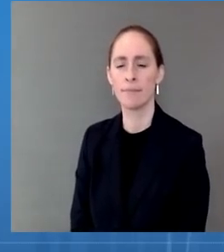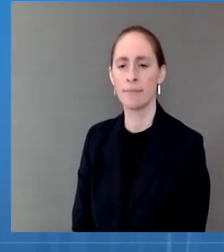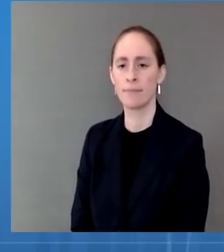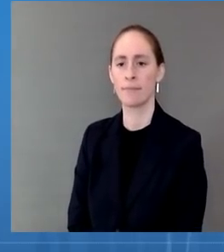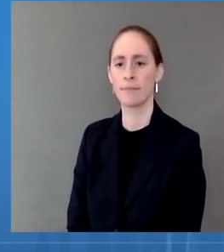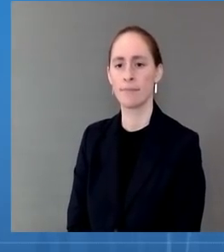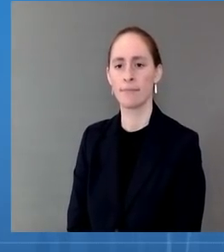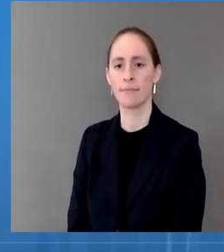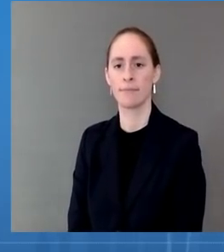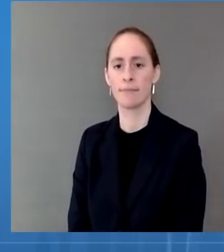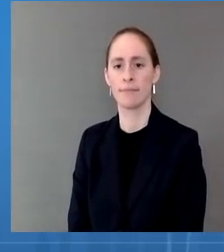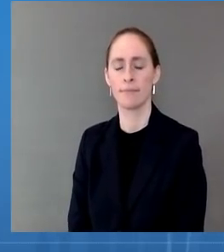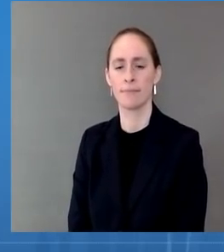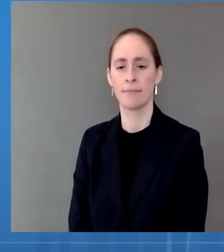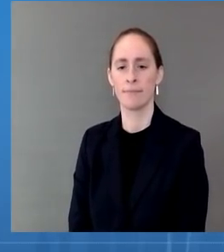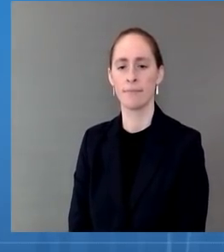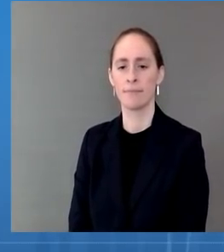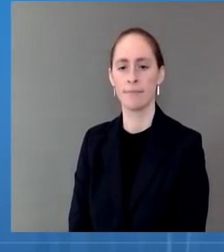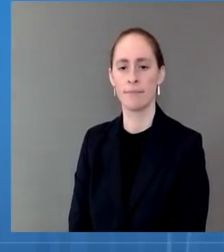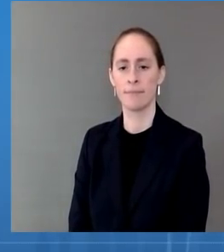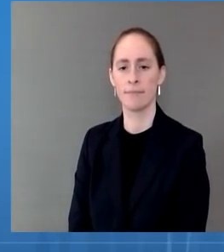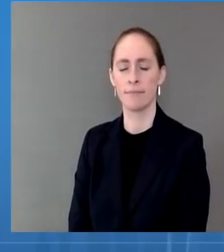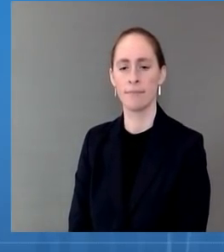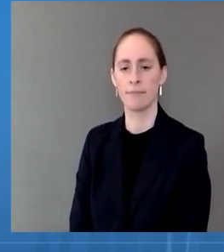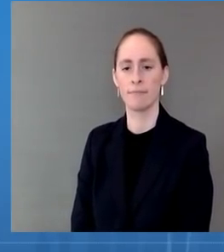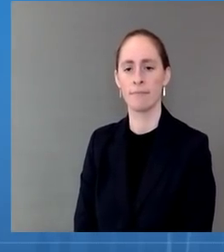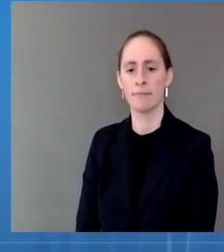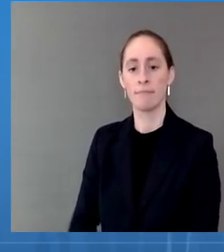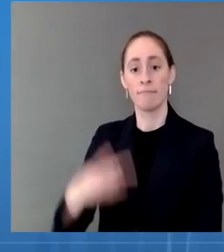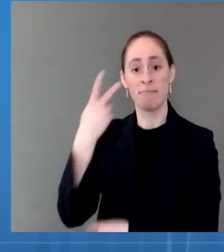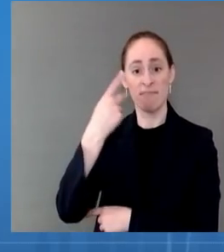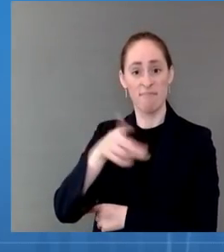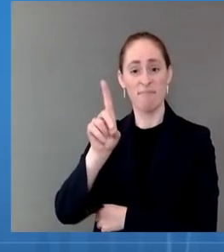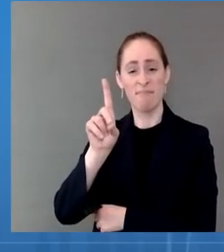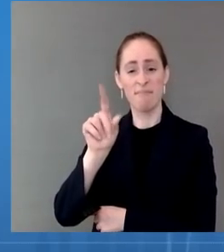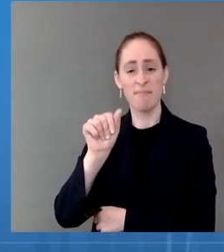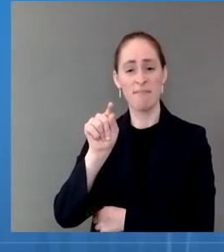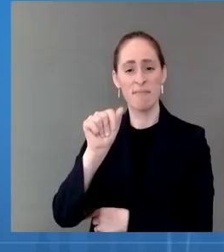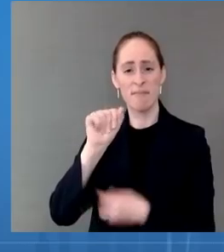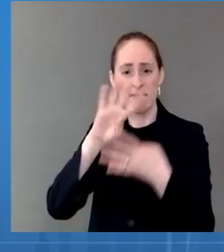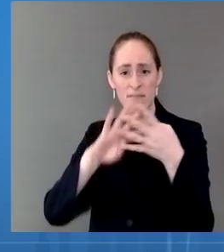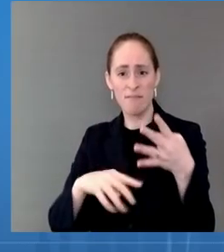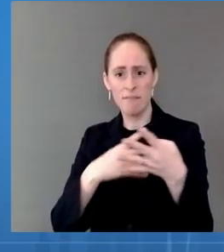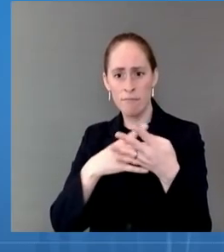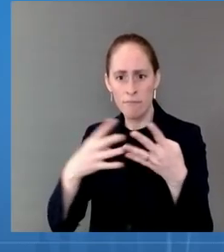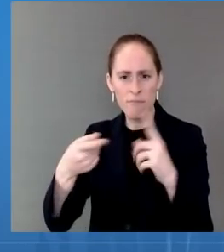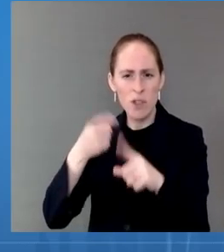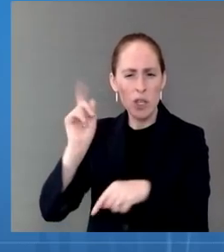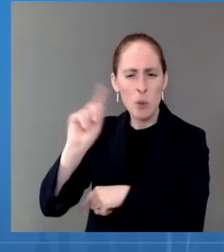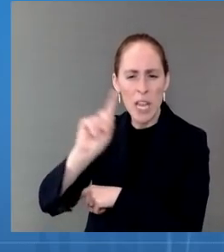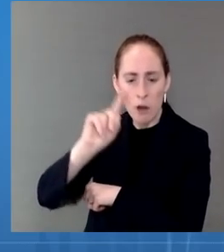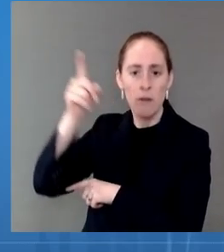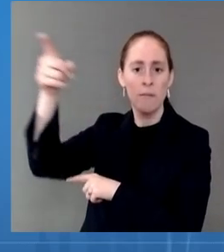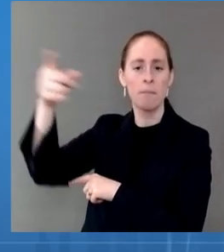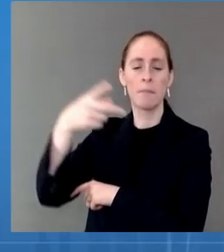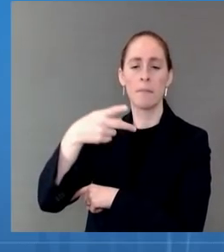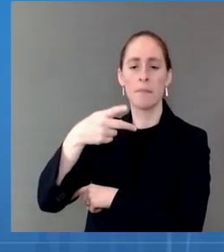that Pfizer released two days ago. Let me quickly go through it on the left hand part of the slide.